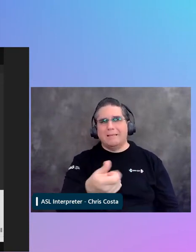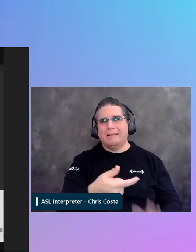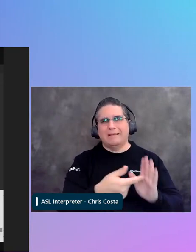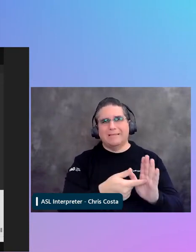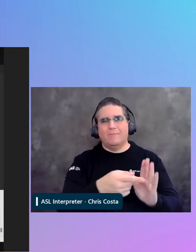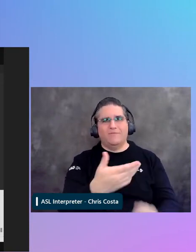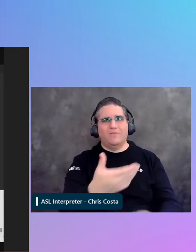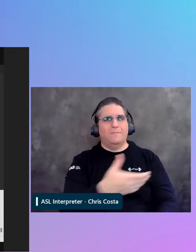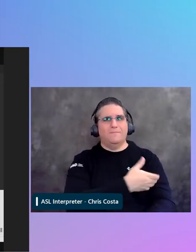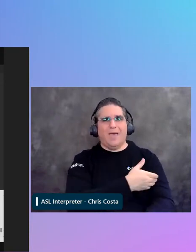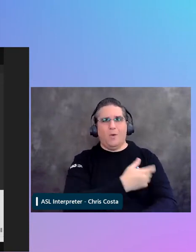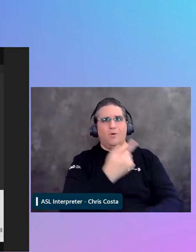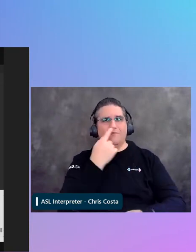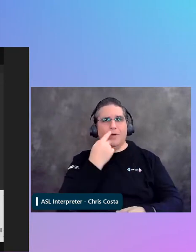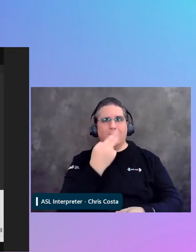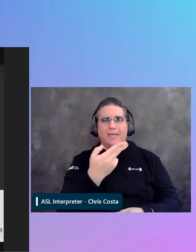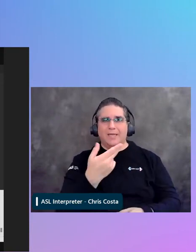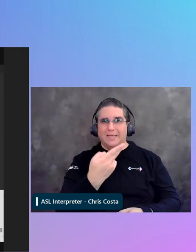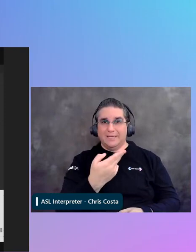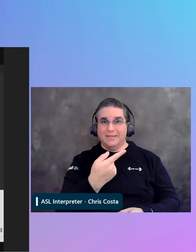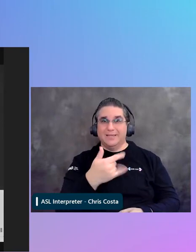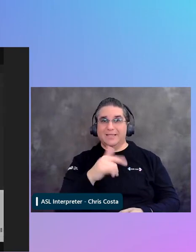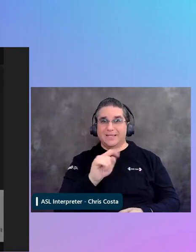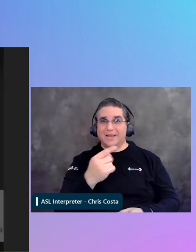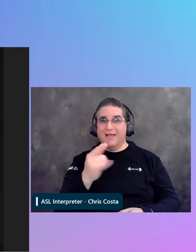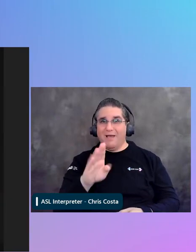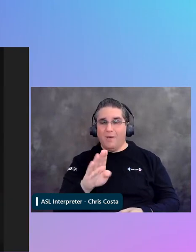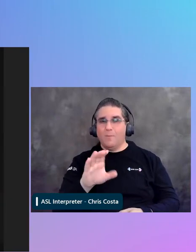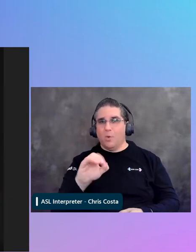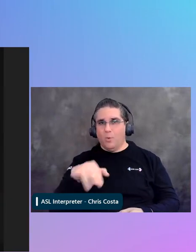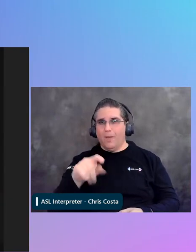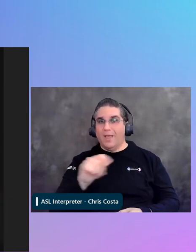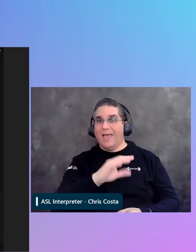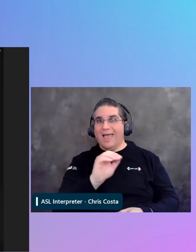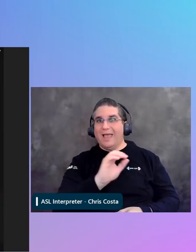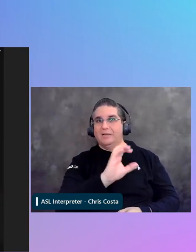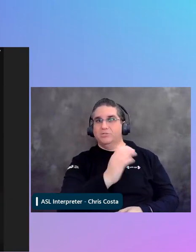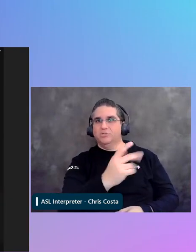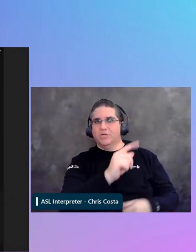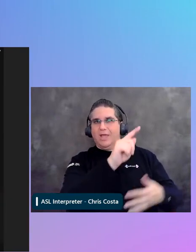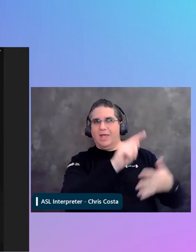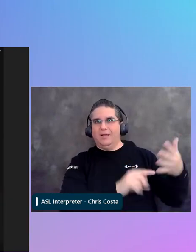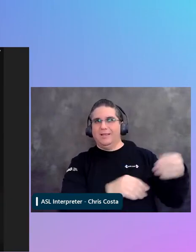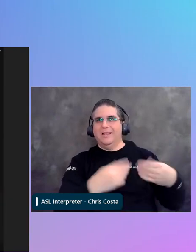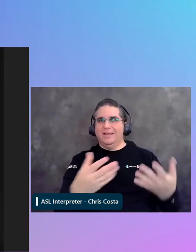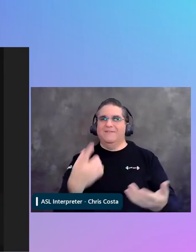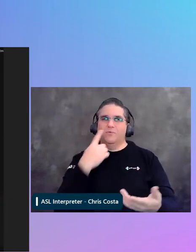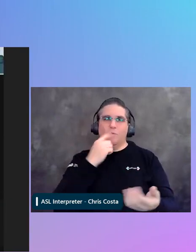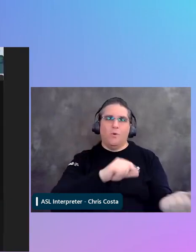Copilot and GitHub Copilot chat can bring. All users. I love it!